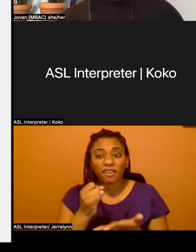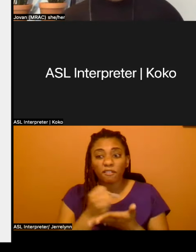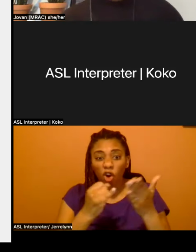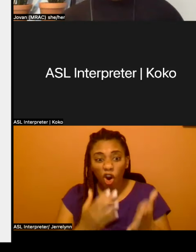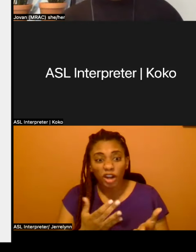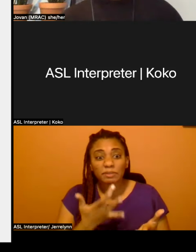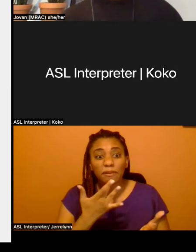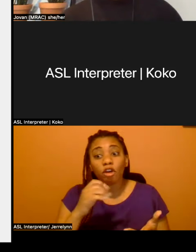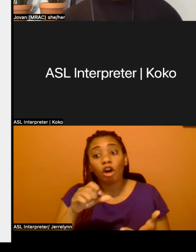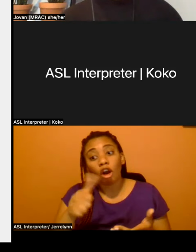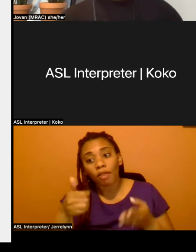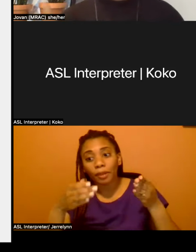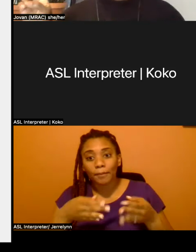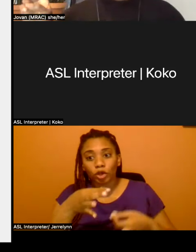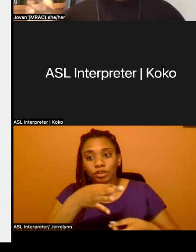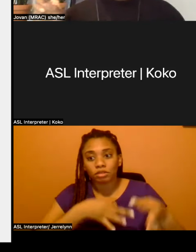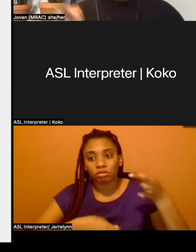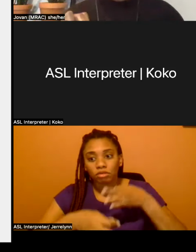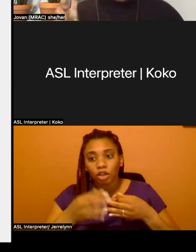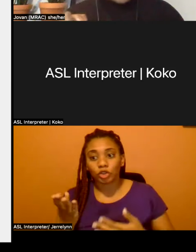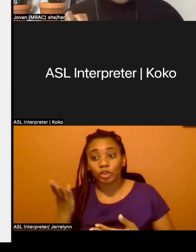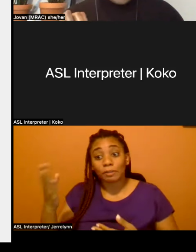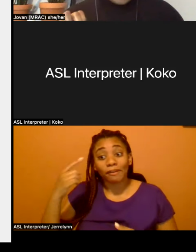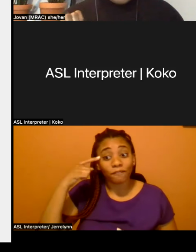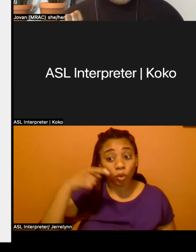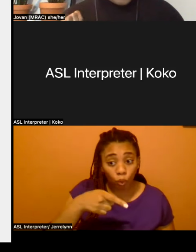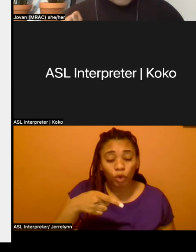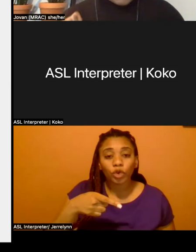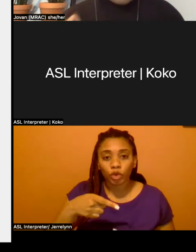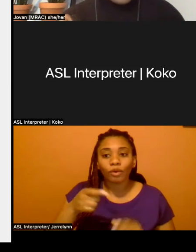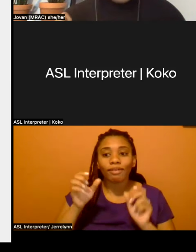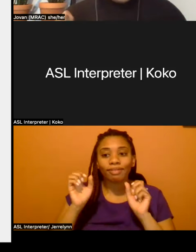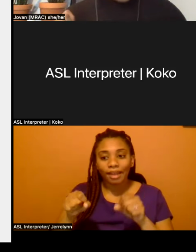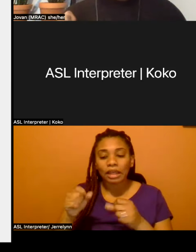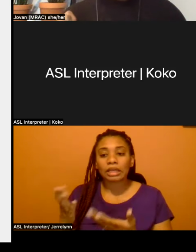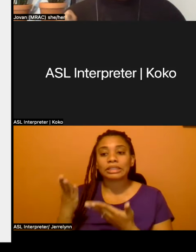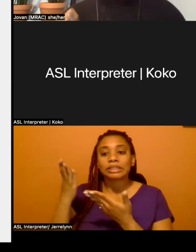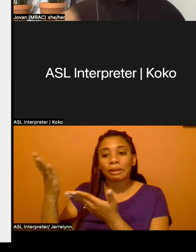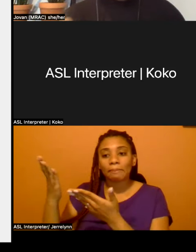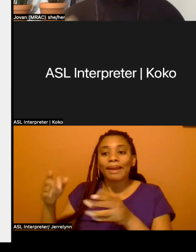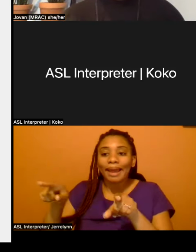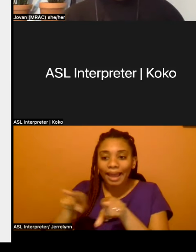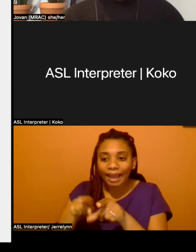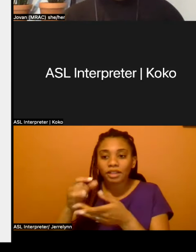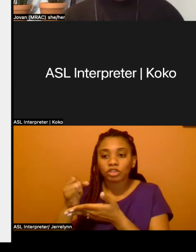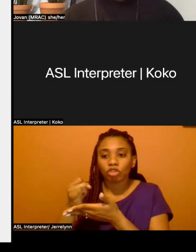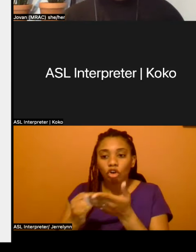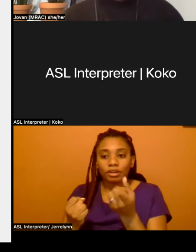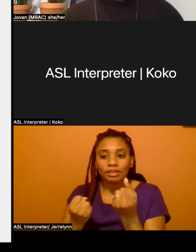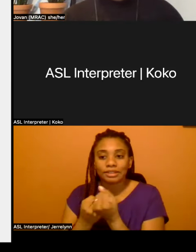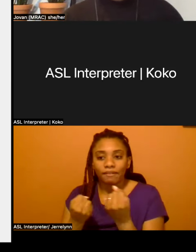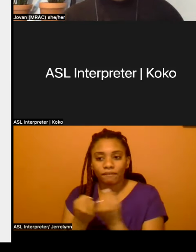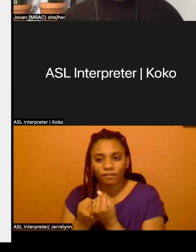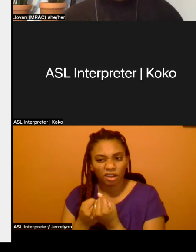they may submit as an artist advocate. Advocates do not need to get permission from the artists